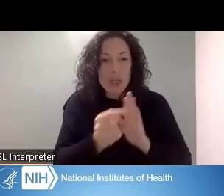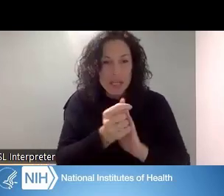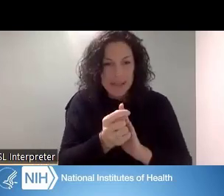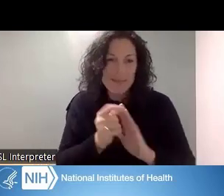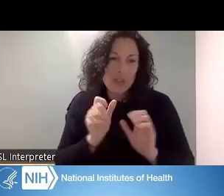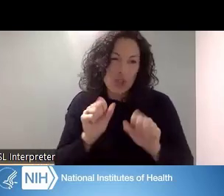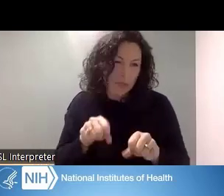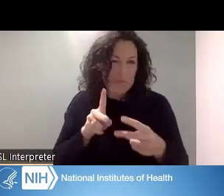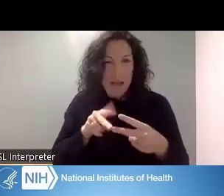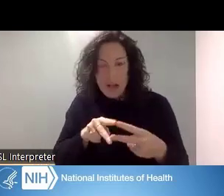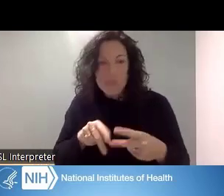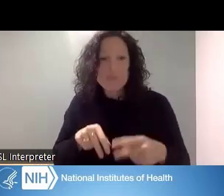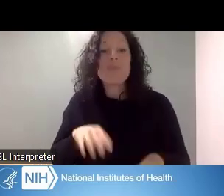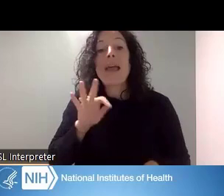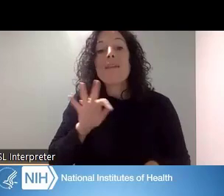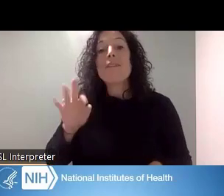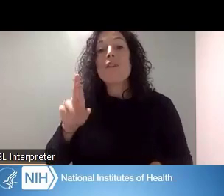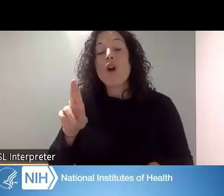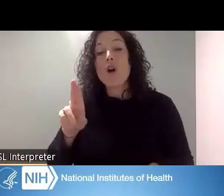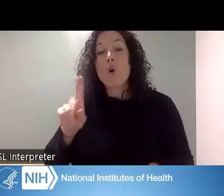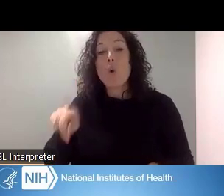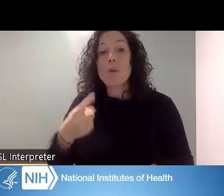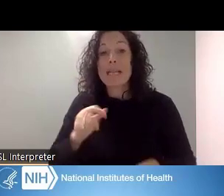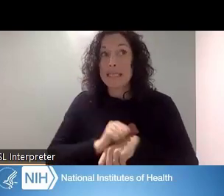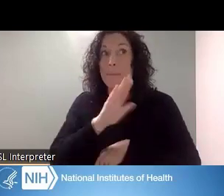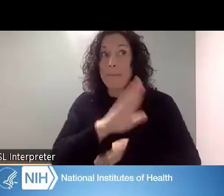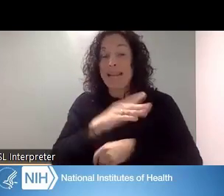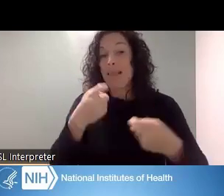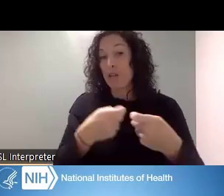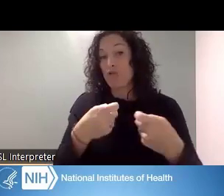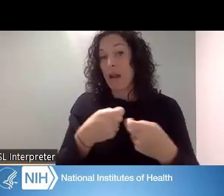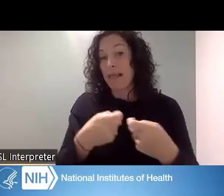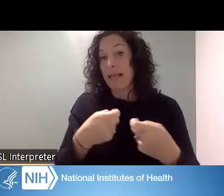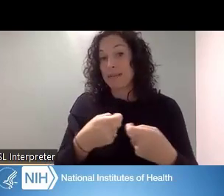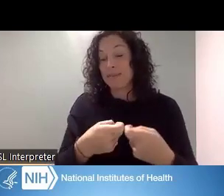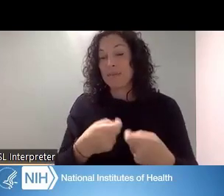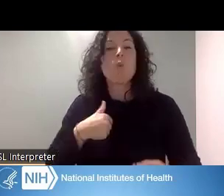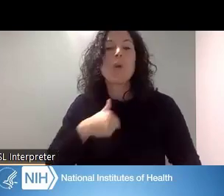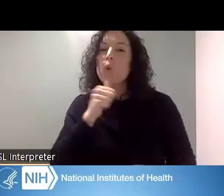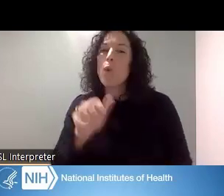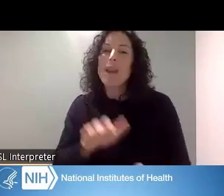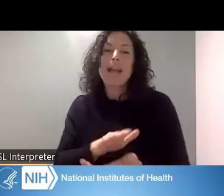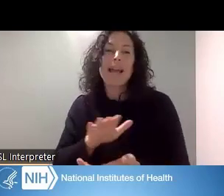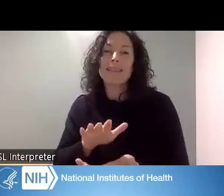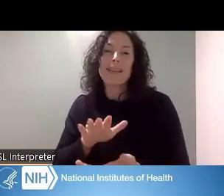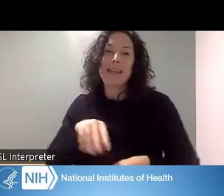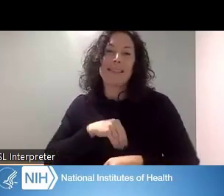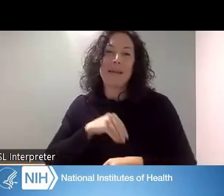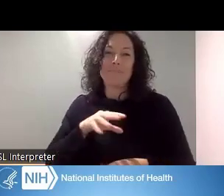FFRs can only be submitted electronically, so we do not accept hard copy of FFRs.